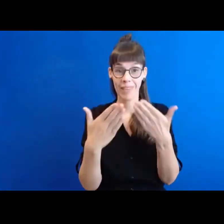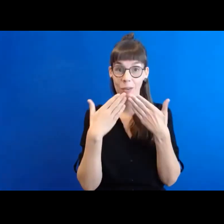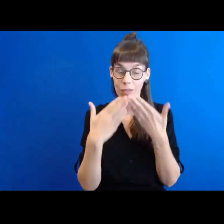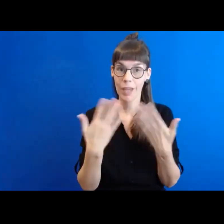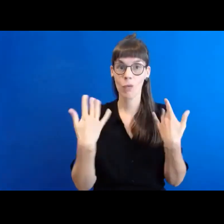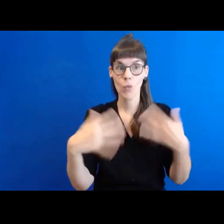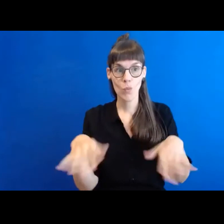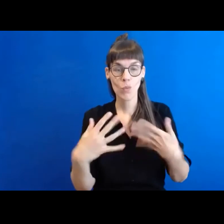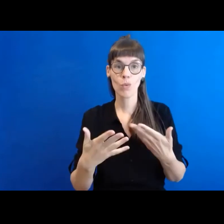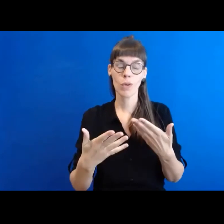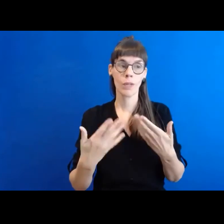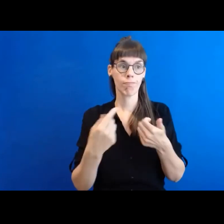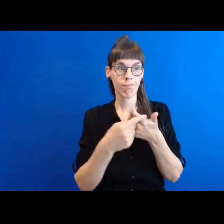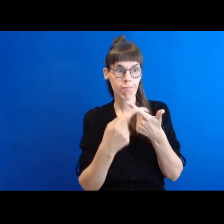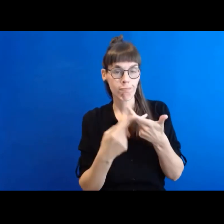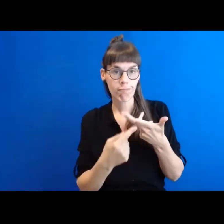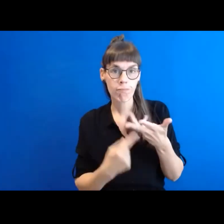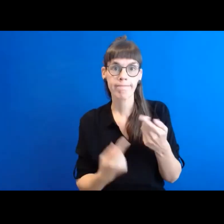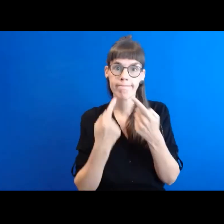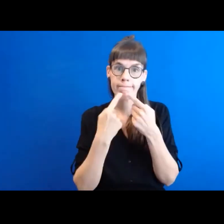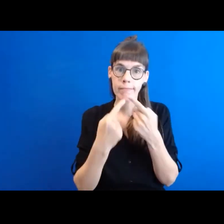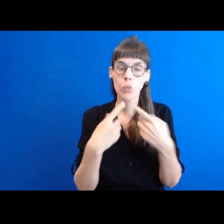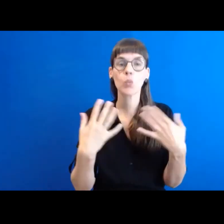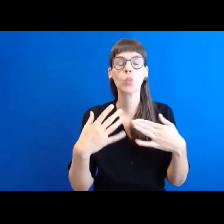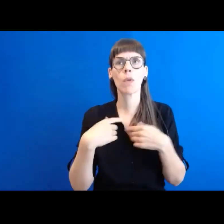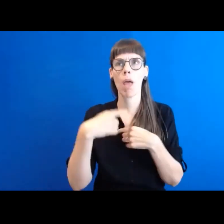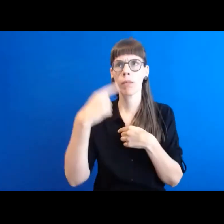you very much Narim for these powerful